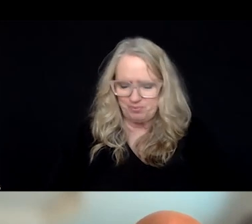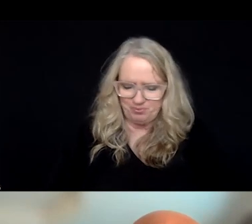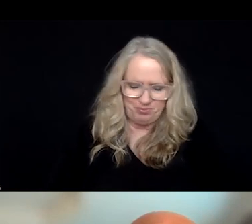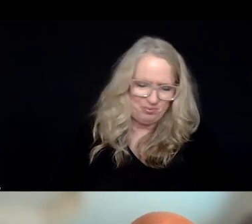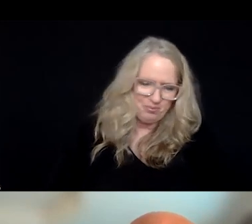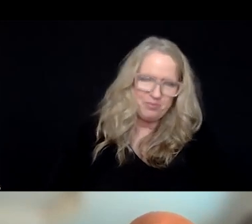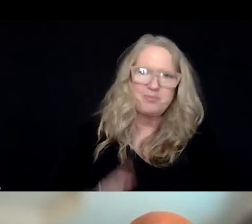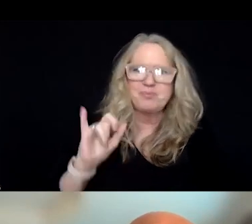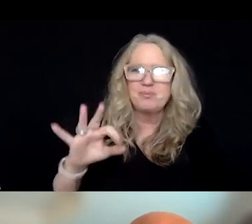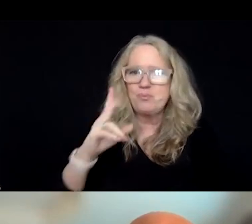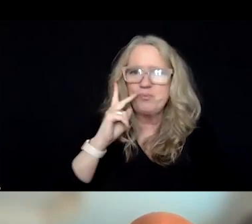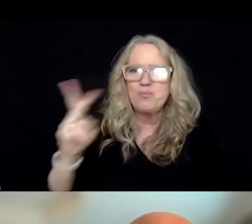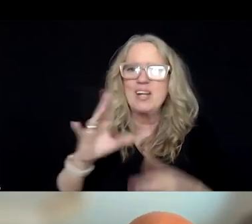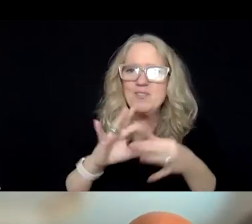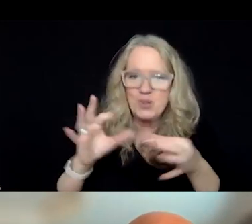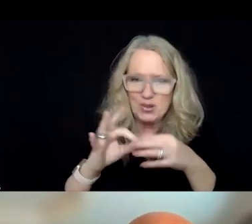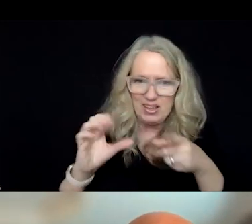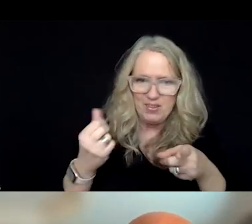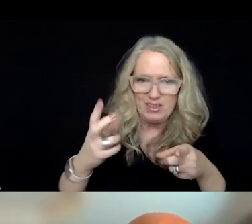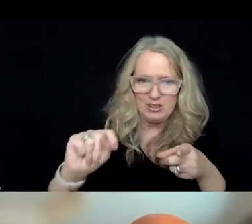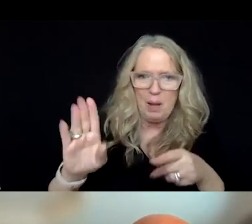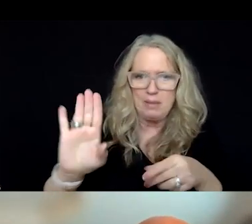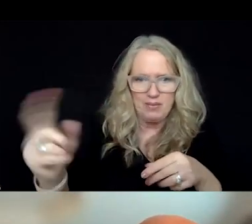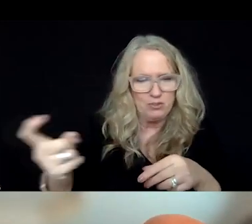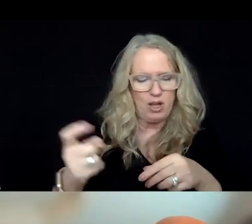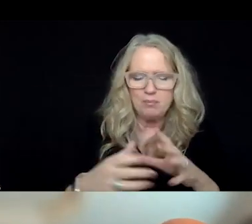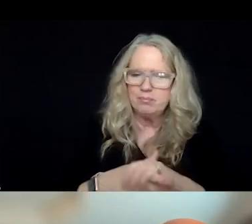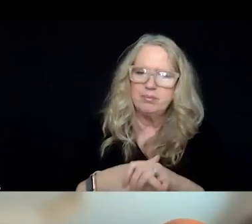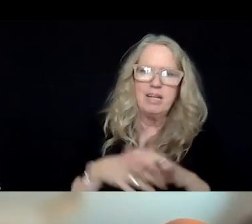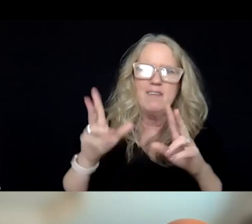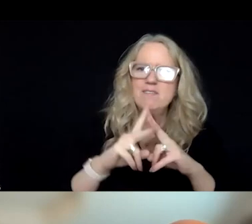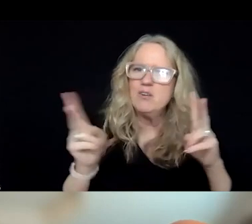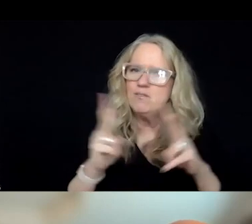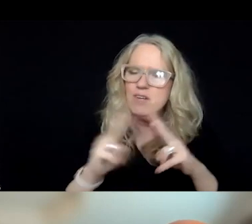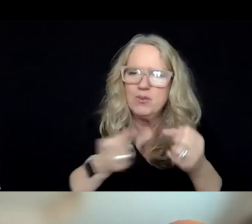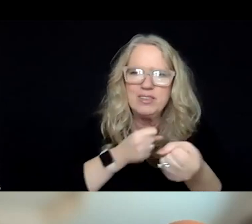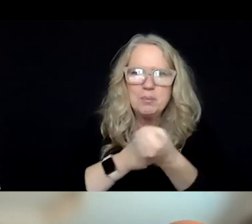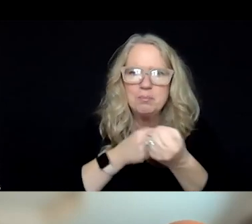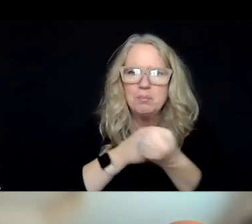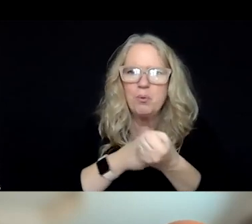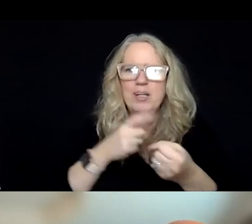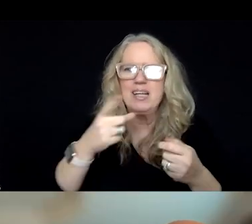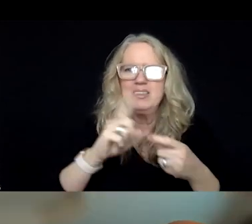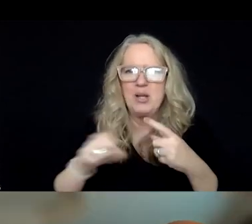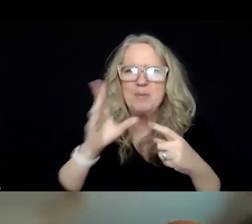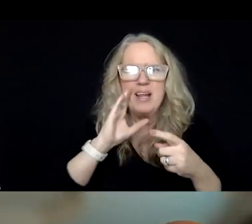IF YOU LOOK AT THE COMMENTS IN THE CHAT BOX, VERY, VERY SUPPORTIVE. MAYBE WE SHOULD PUT YOU IN AS A PRIMARY SPEAKER.